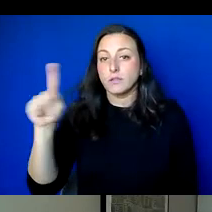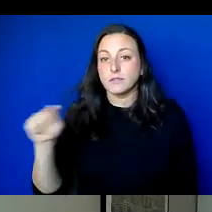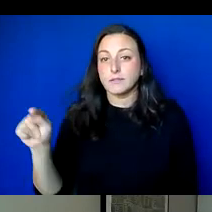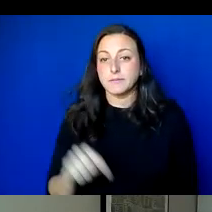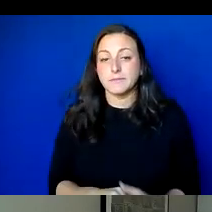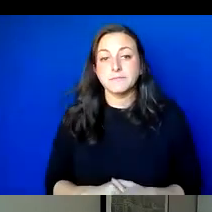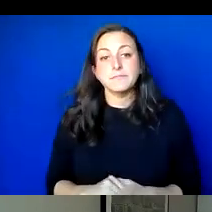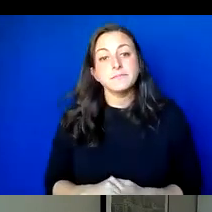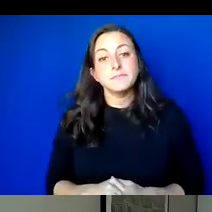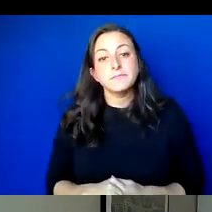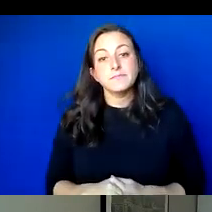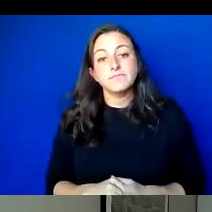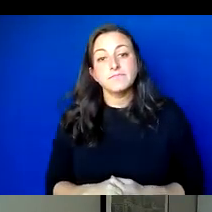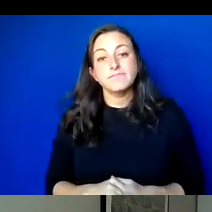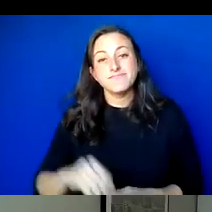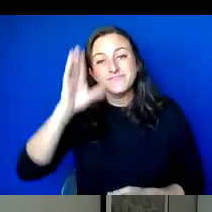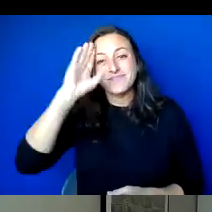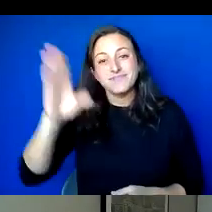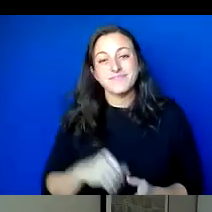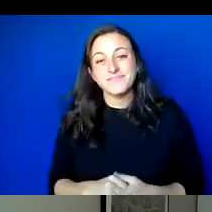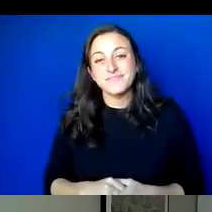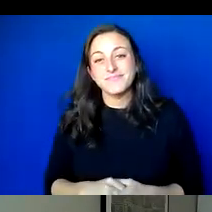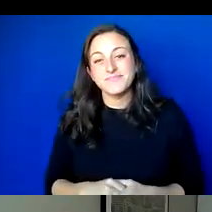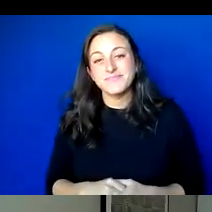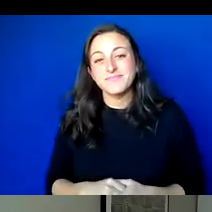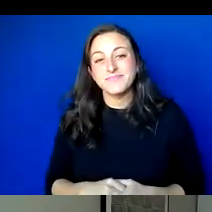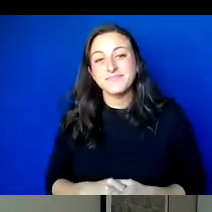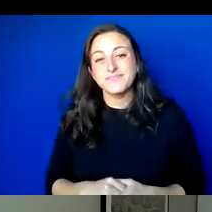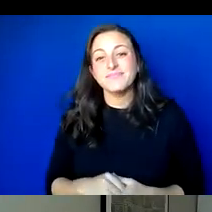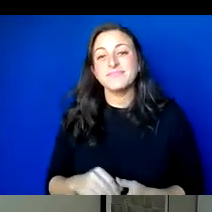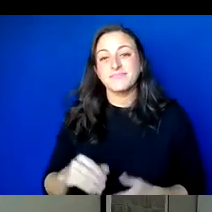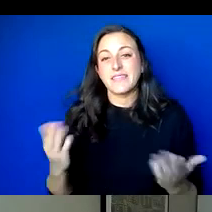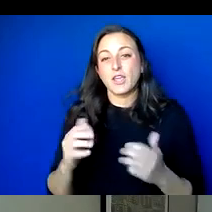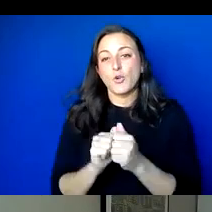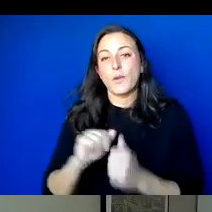Ivan: Hey, this is Ivan with Denver 7. I had a couple questions since we have that deadline approaching